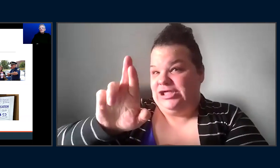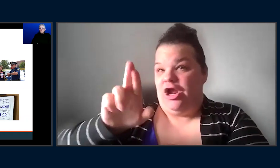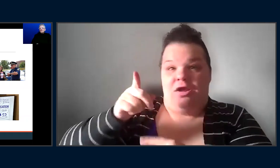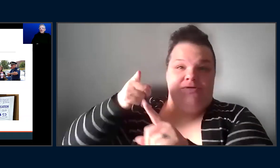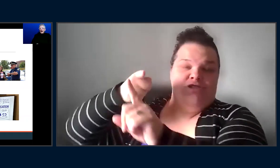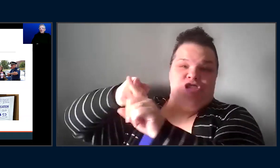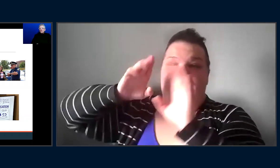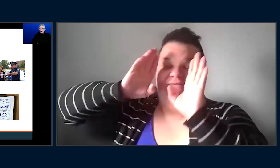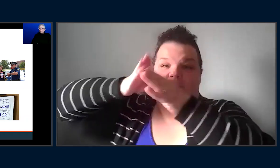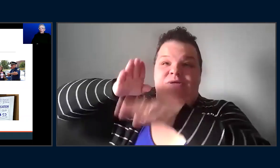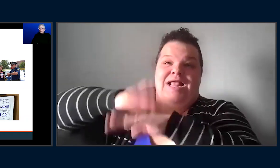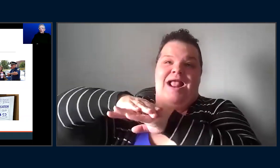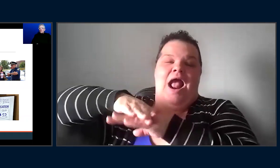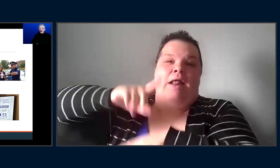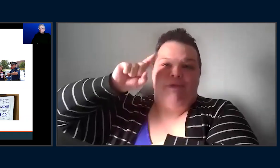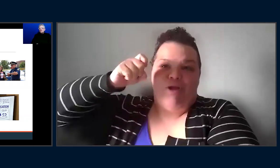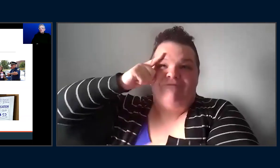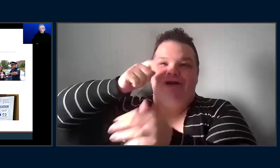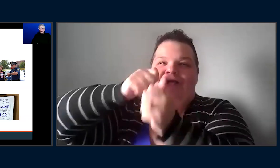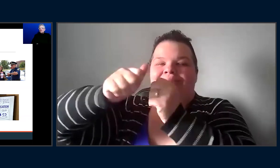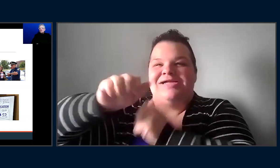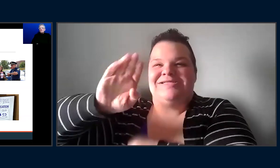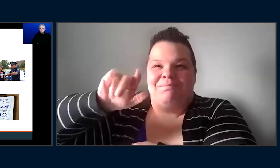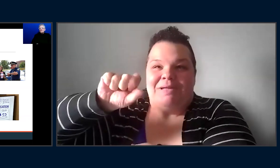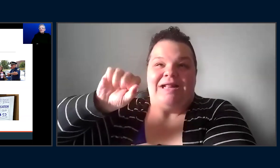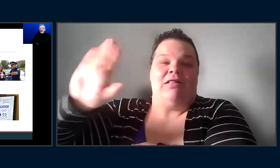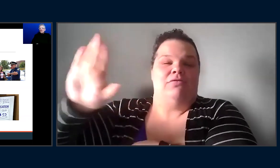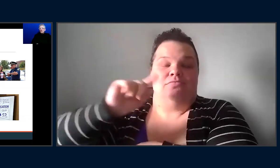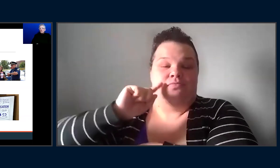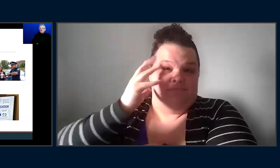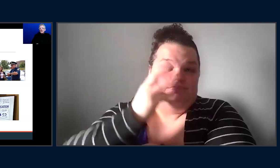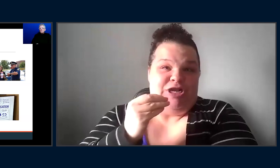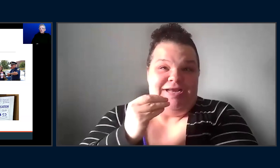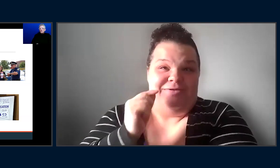she is working as a legislative liaison for the Office of Civil Rights, and she focuses on